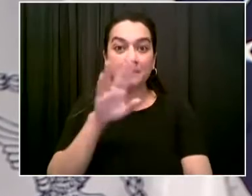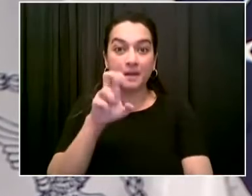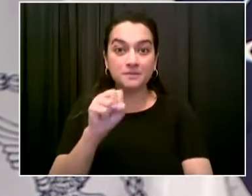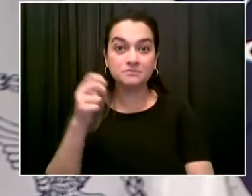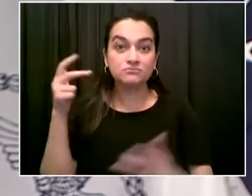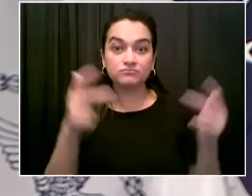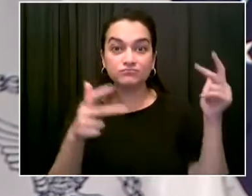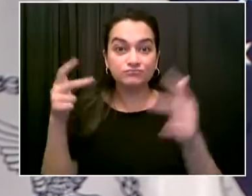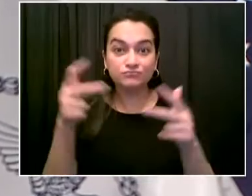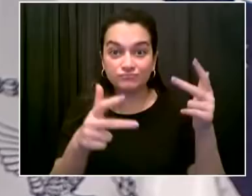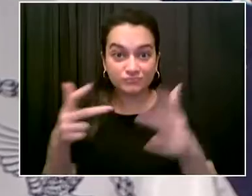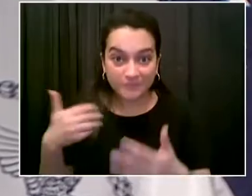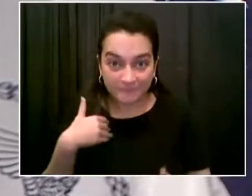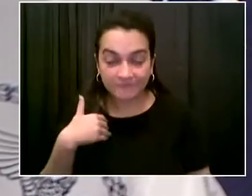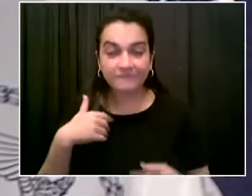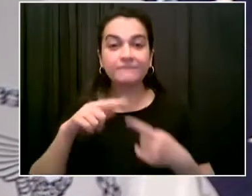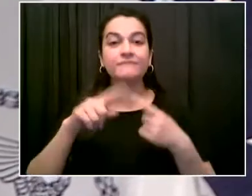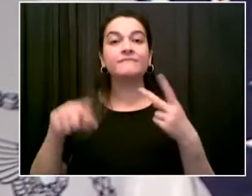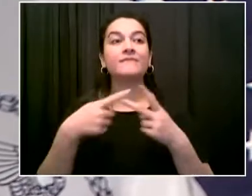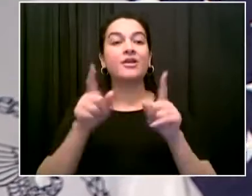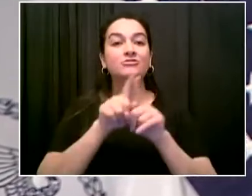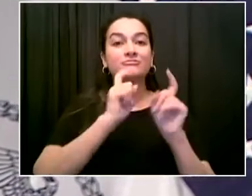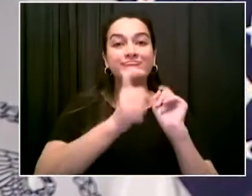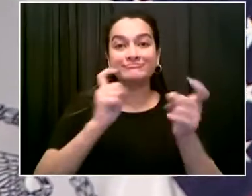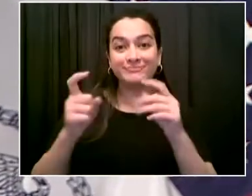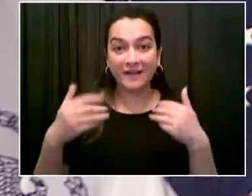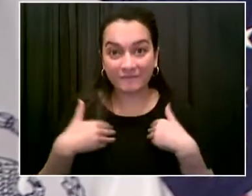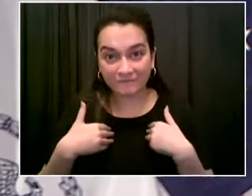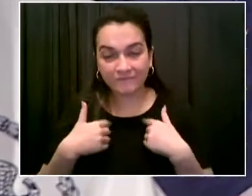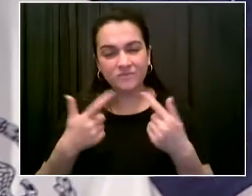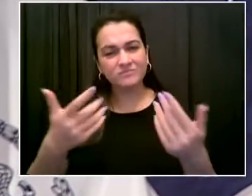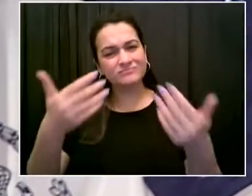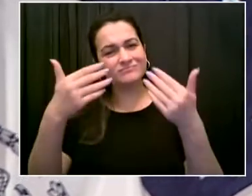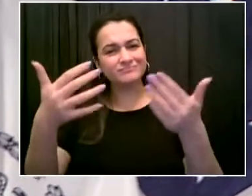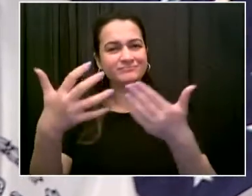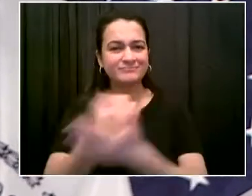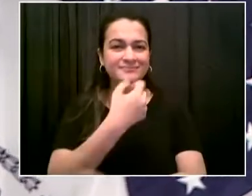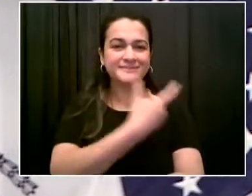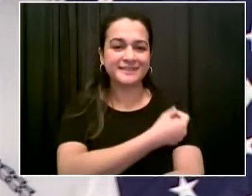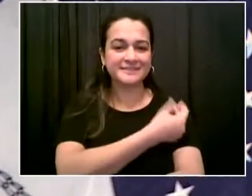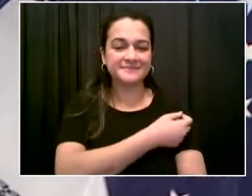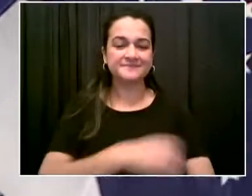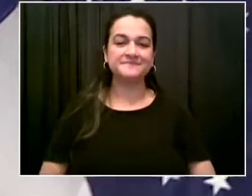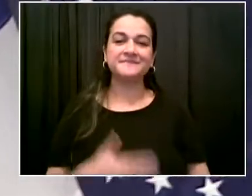OPPORTUNITIES AND INCENTIVES AS WELL. GET OUT THERE AND GET VACCINATED. THANK YOU EVERYBODY.